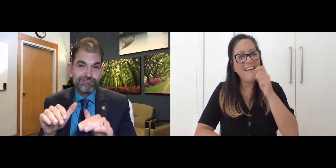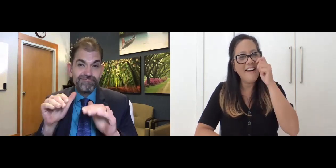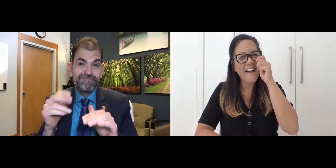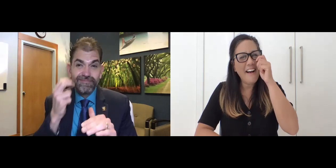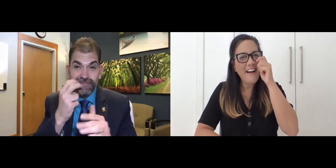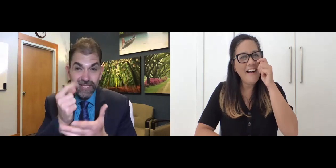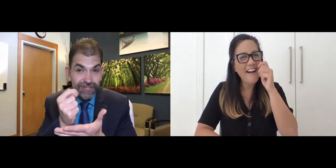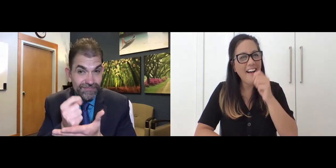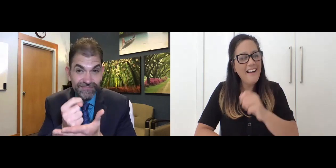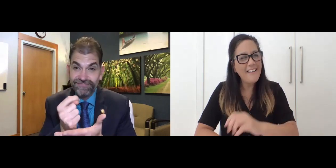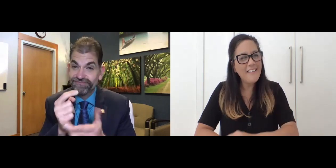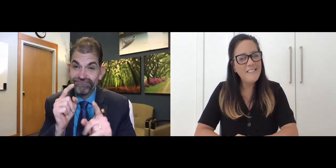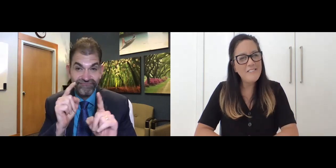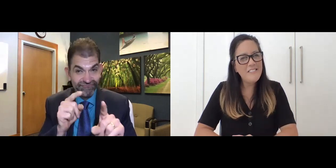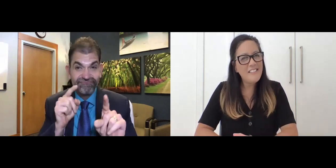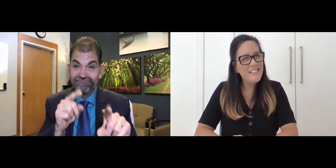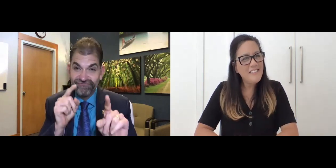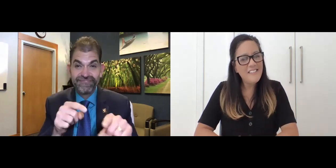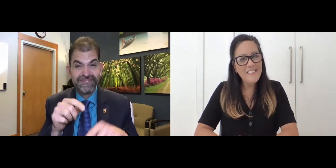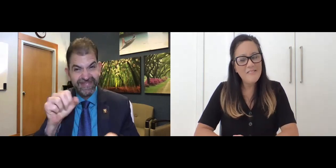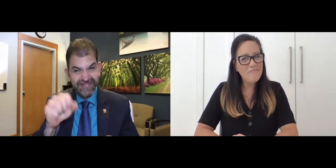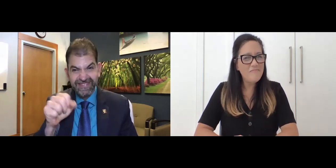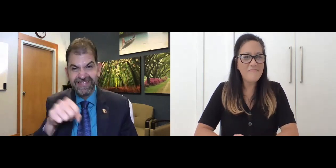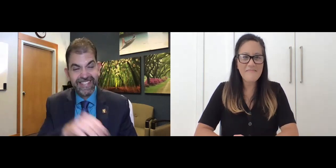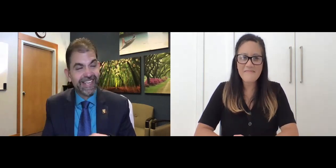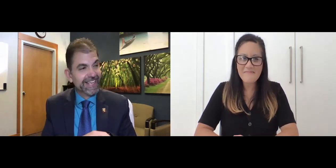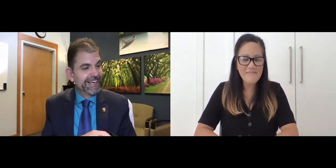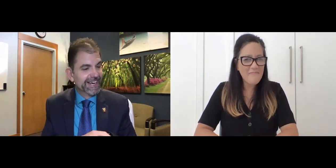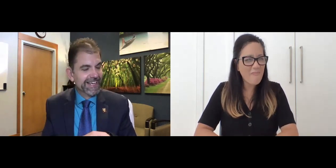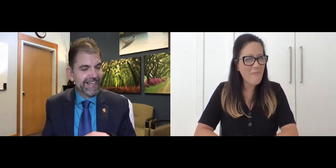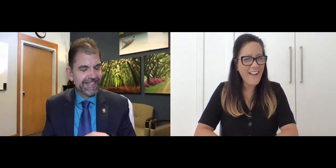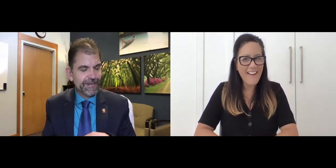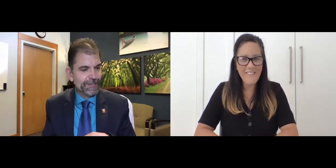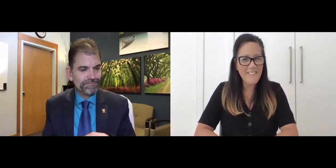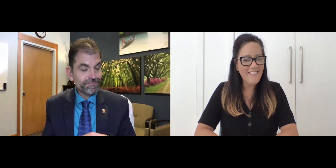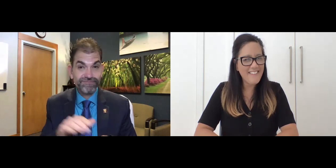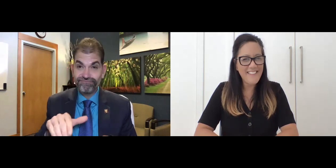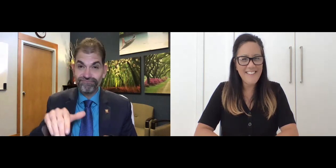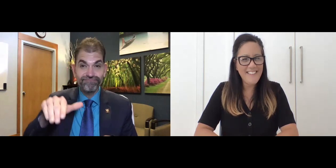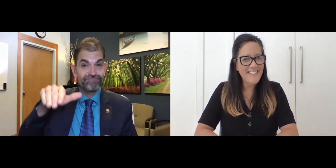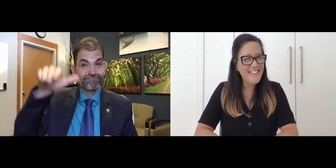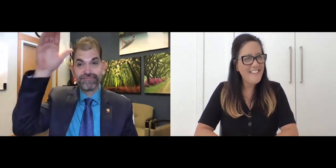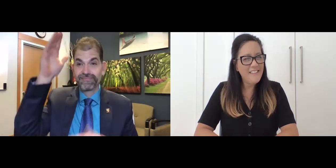this program. We had speech therapy together on a regular basis.